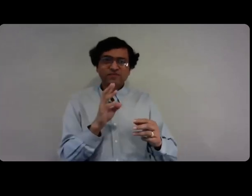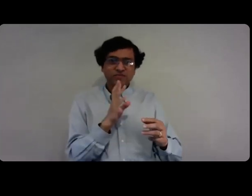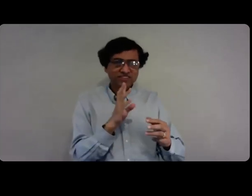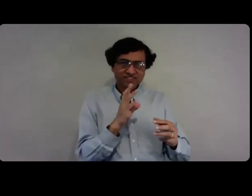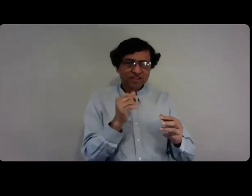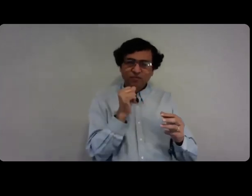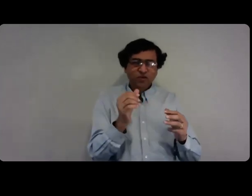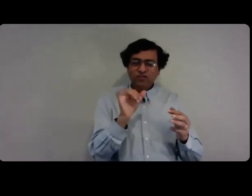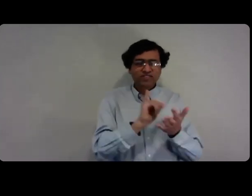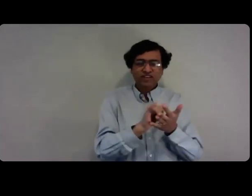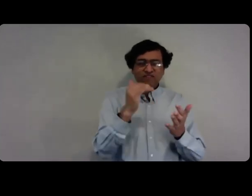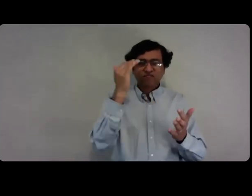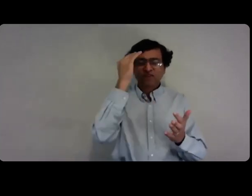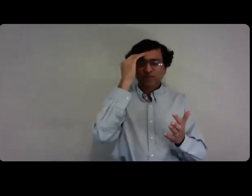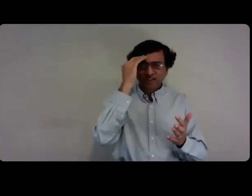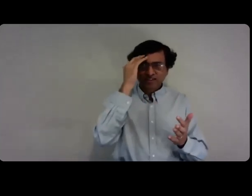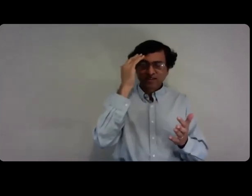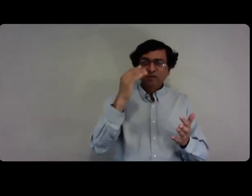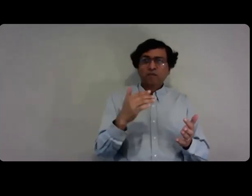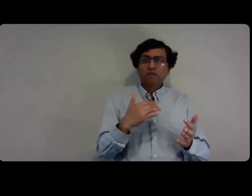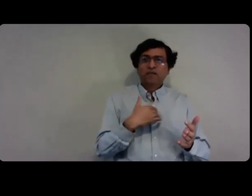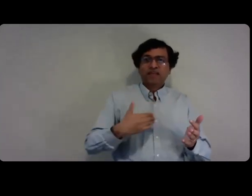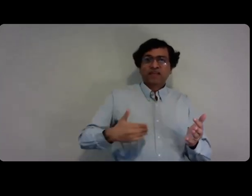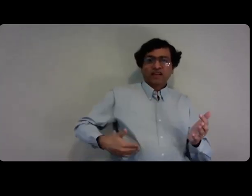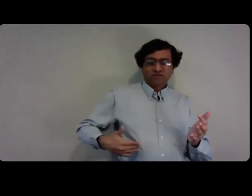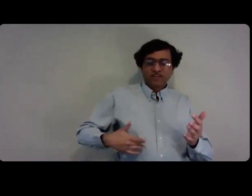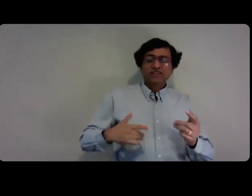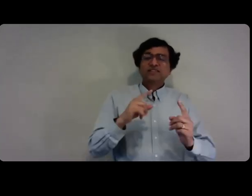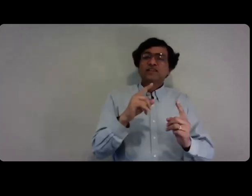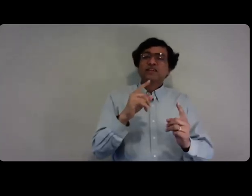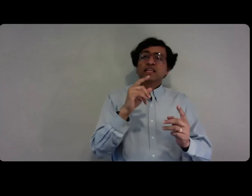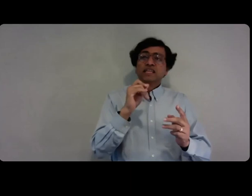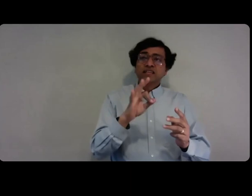So when it comes to signing and speech, I'm not that familiar